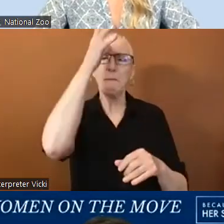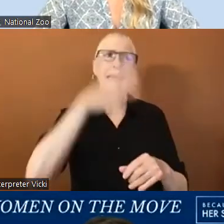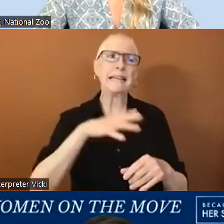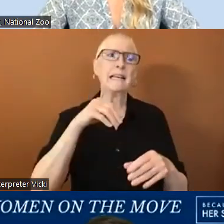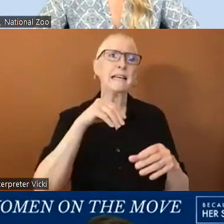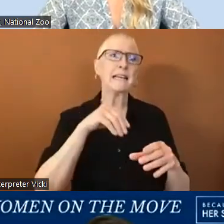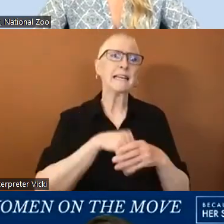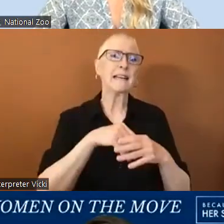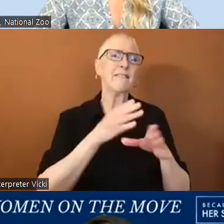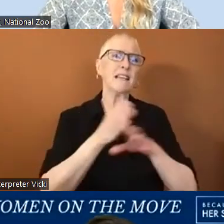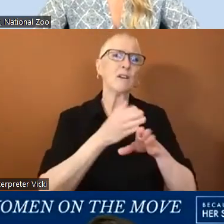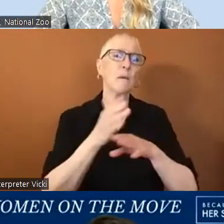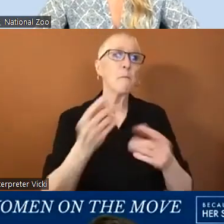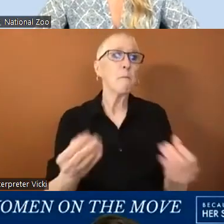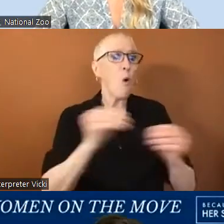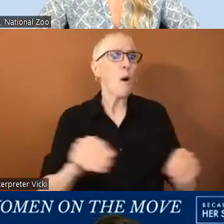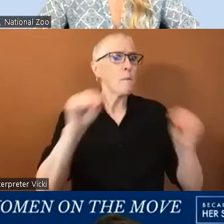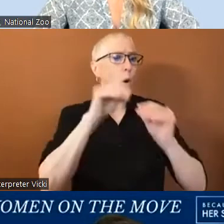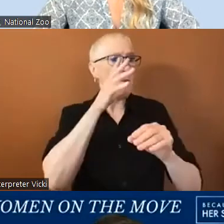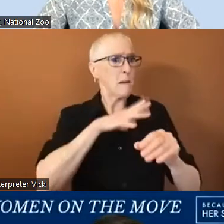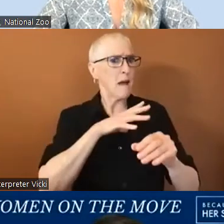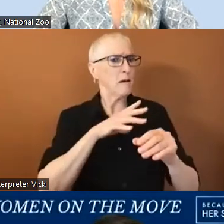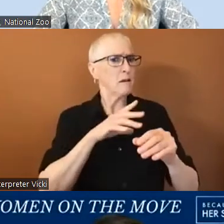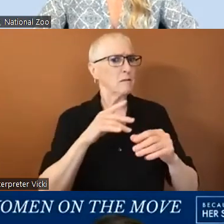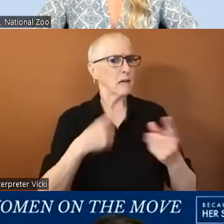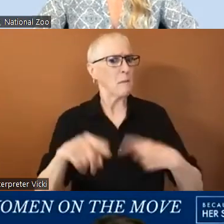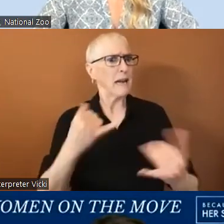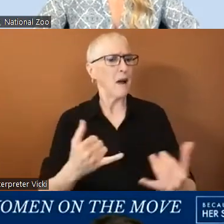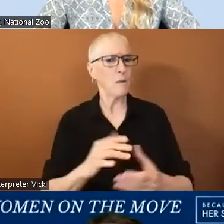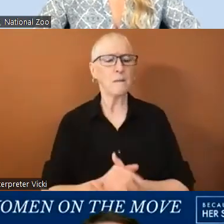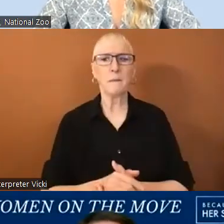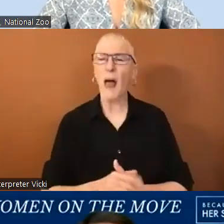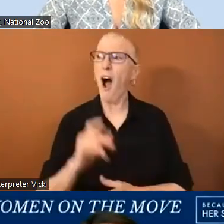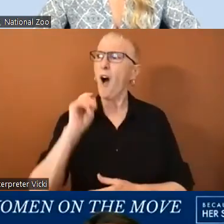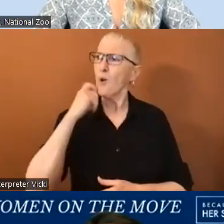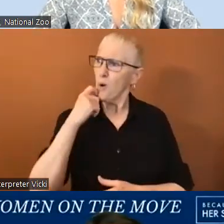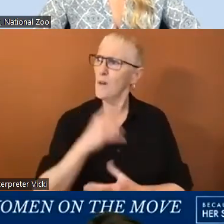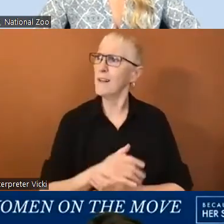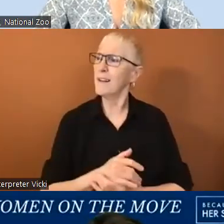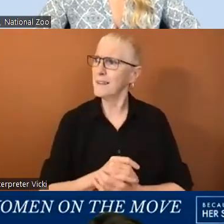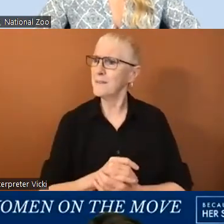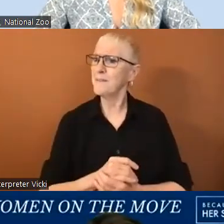there's a lot more females, you know, coming along the way, too. >>Shelby: Oh, cool. Well, so you get to work